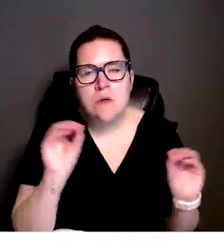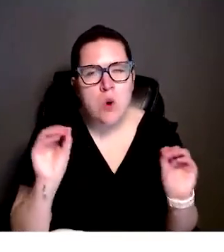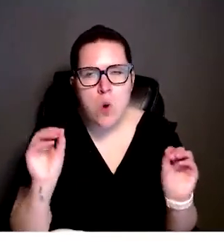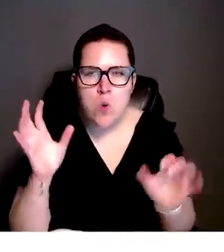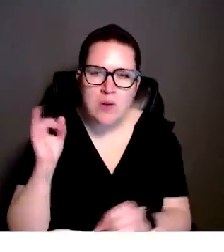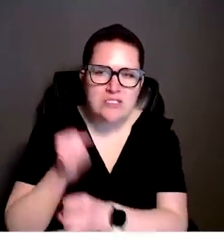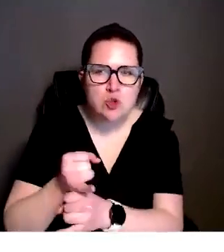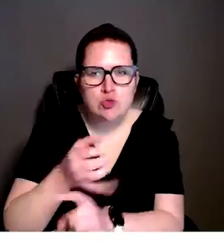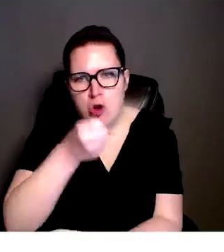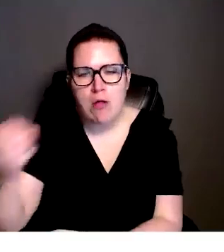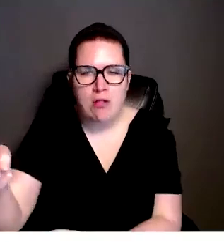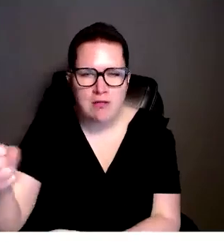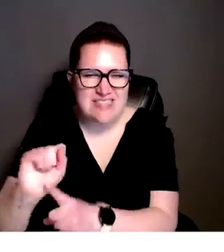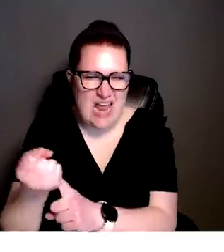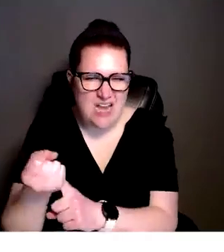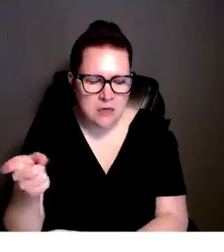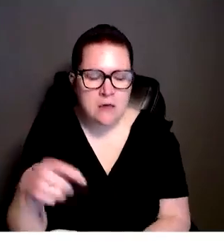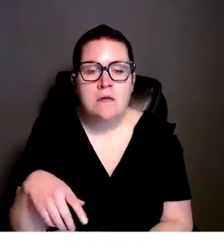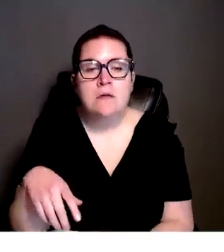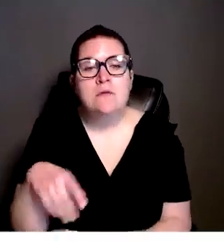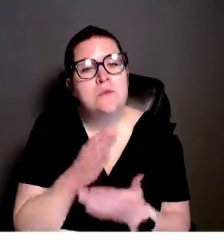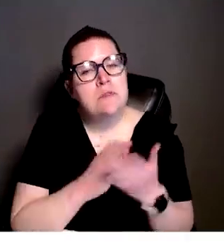So, particularly individuals wanted to ask about assisted